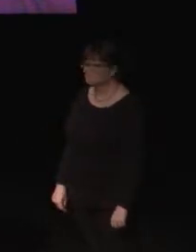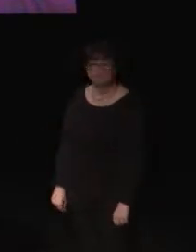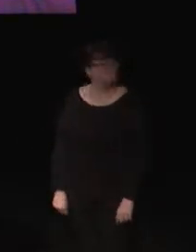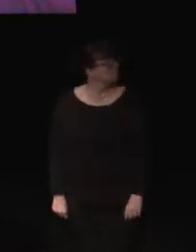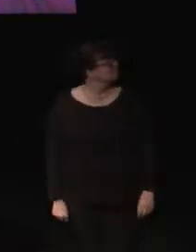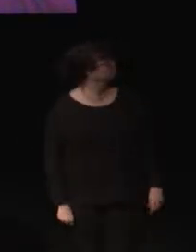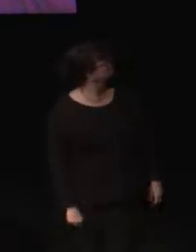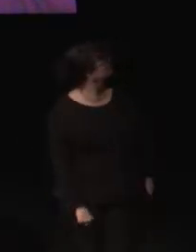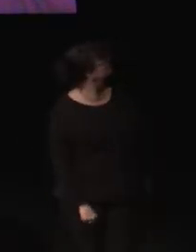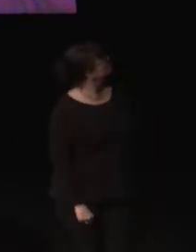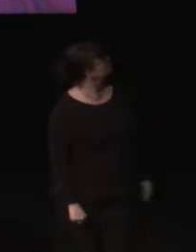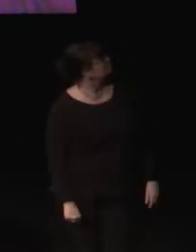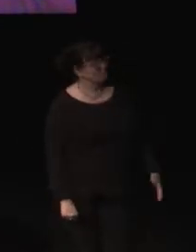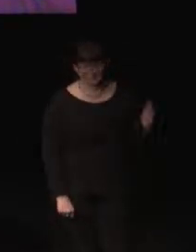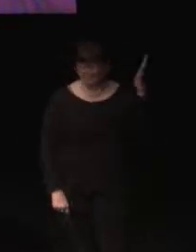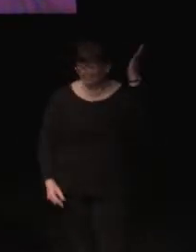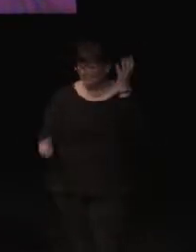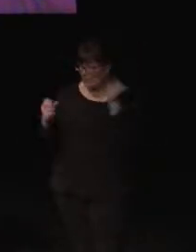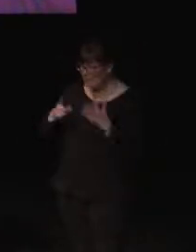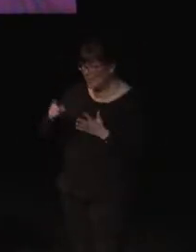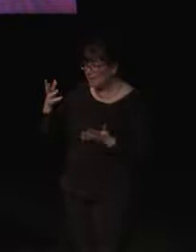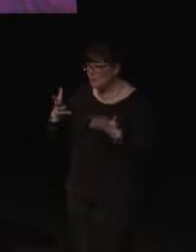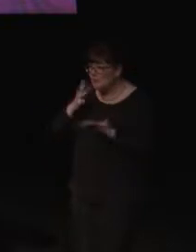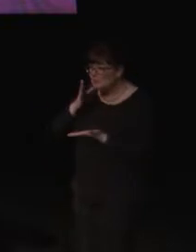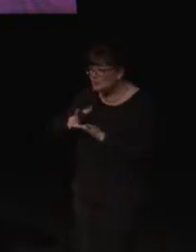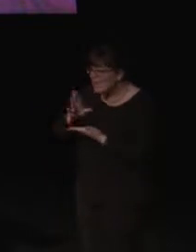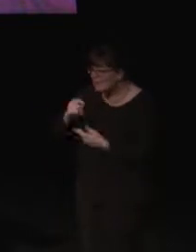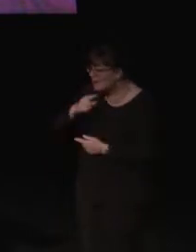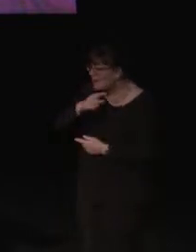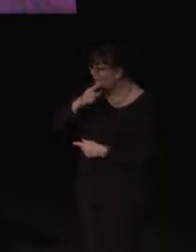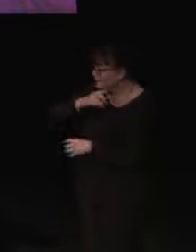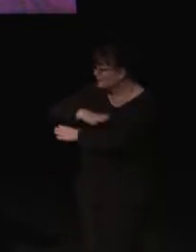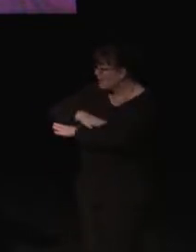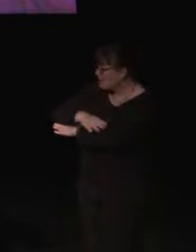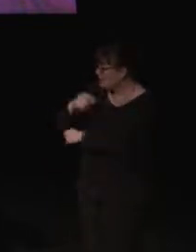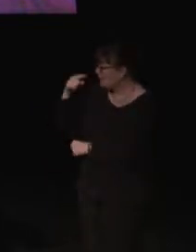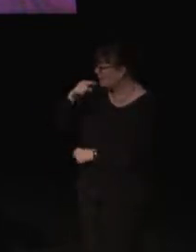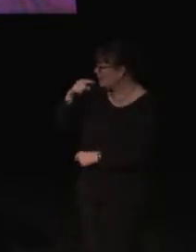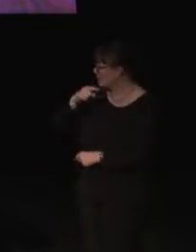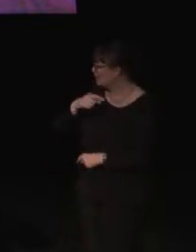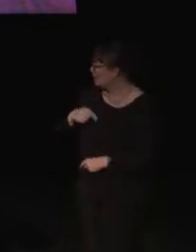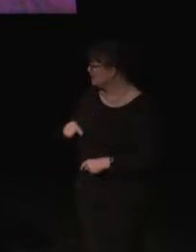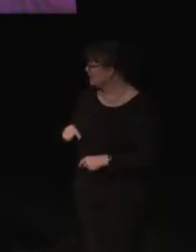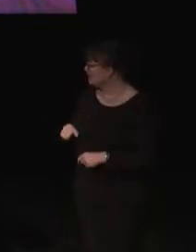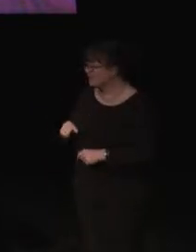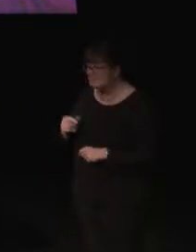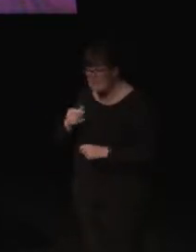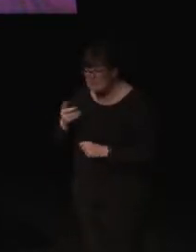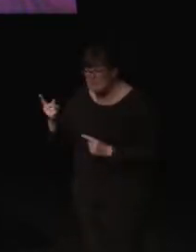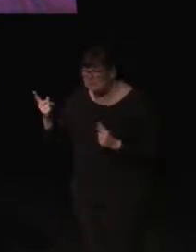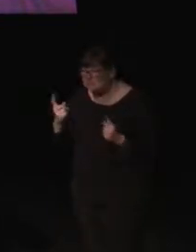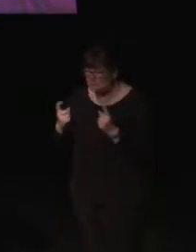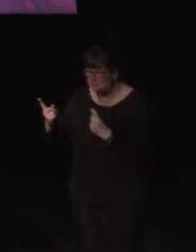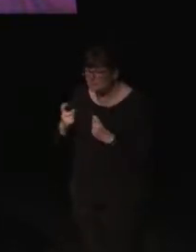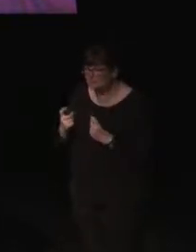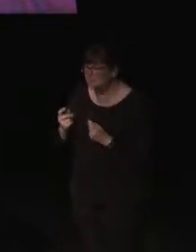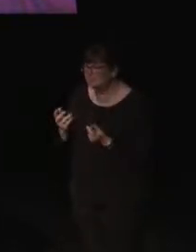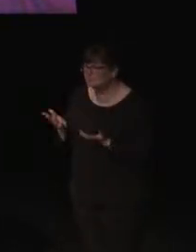Many of you might have stopped by at our table outside. I got a couple of questions. What is PlayFab?